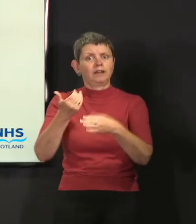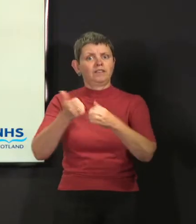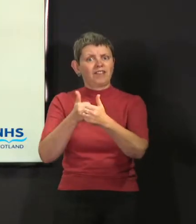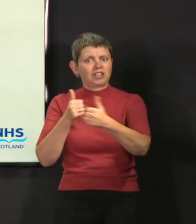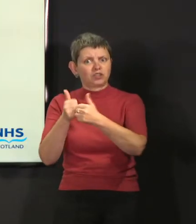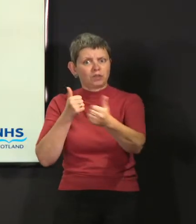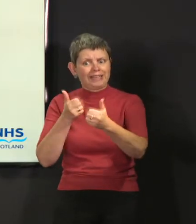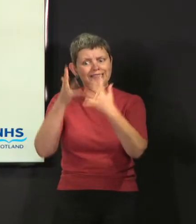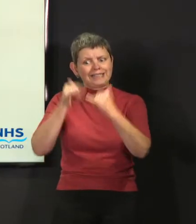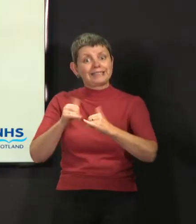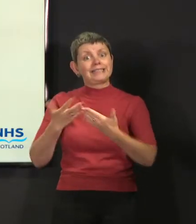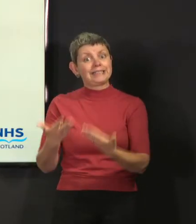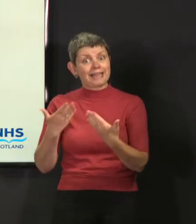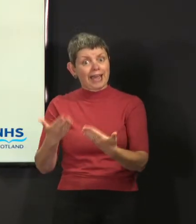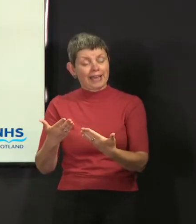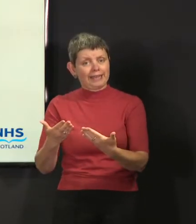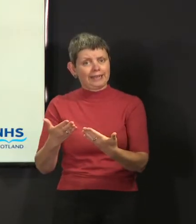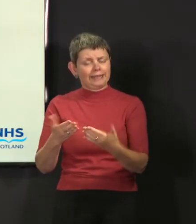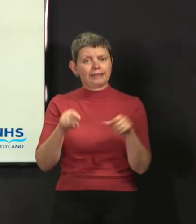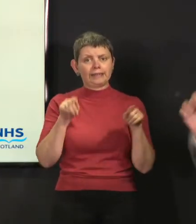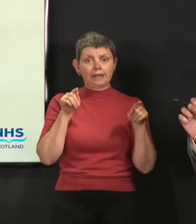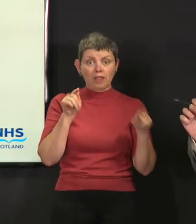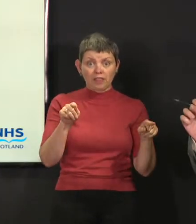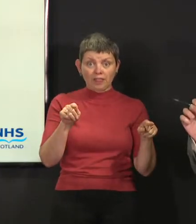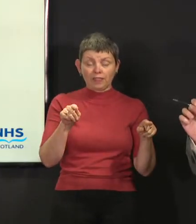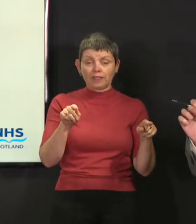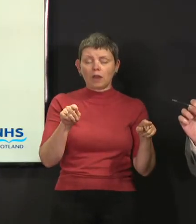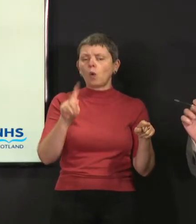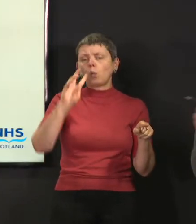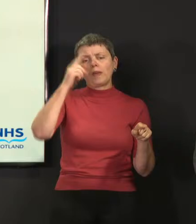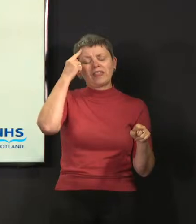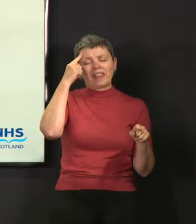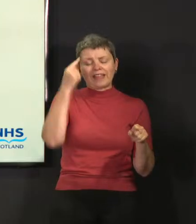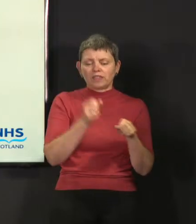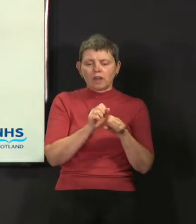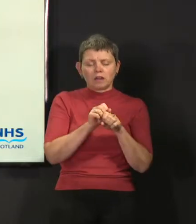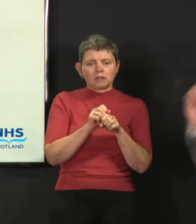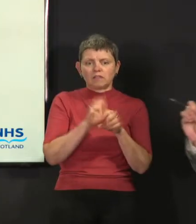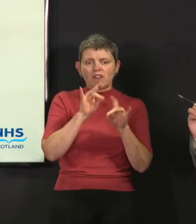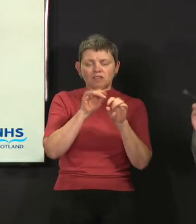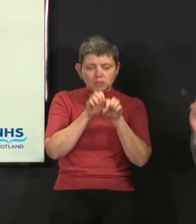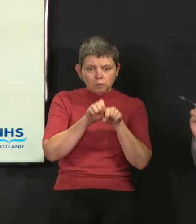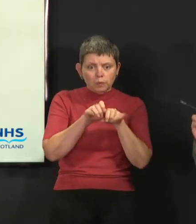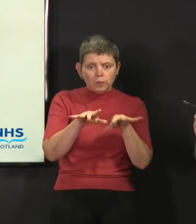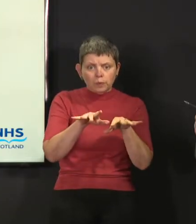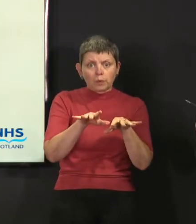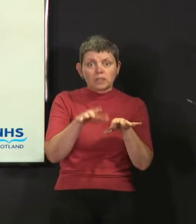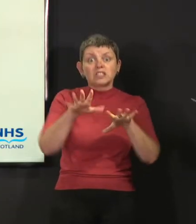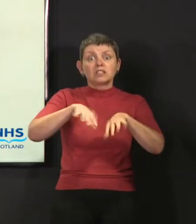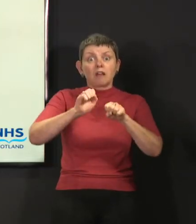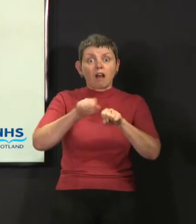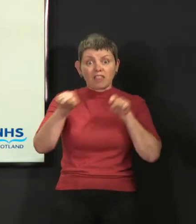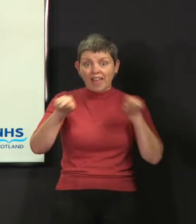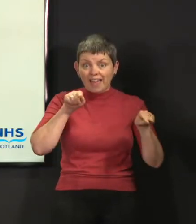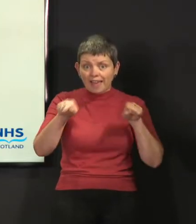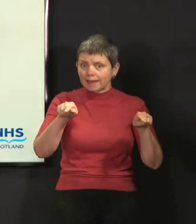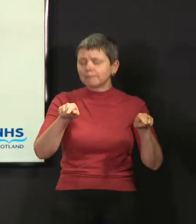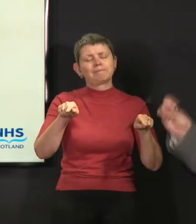suggestion these outbreaks either began in these institutions or have spread in these institutions, there is just a contact